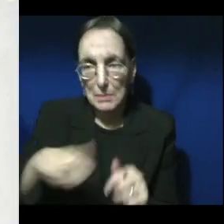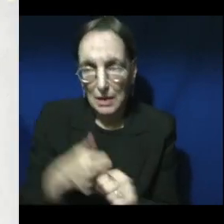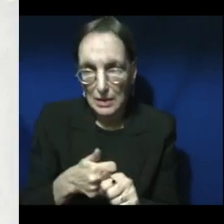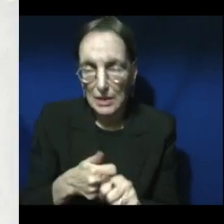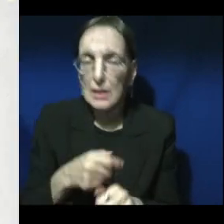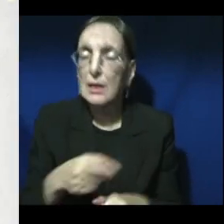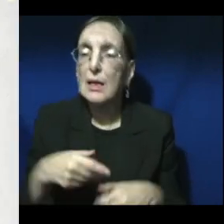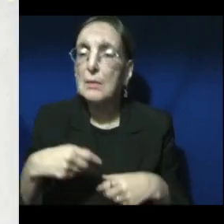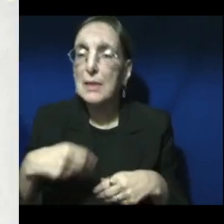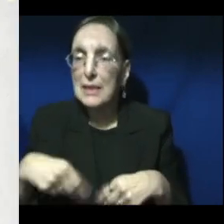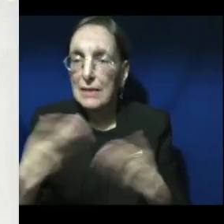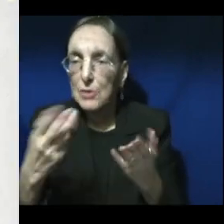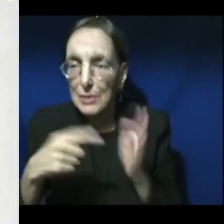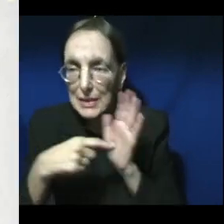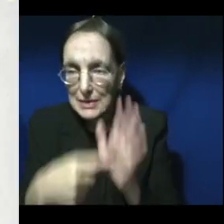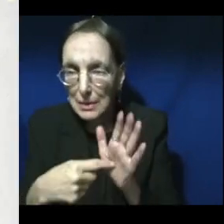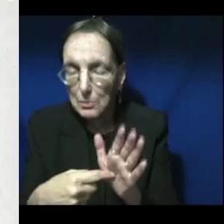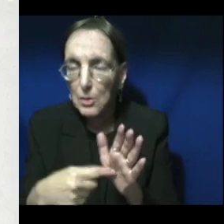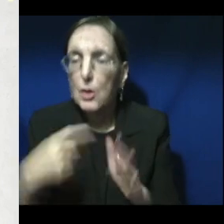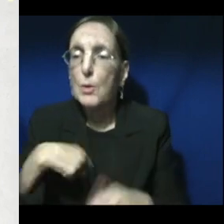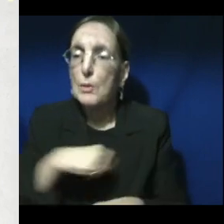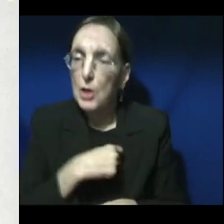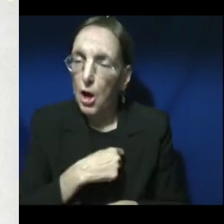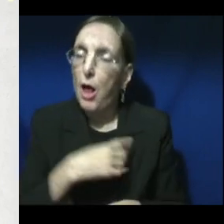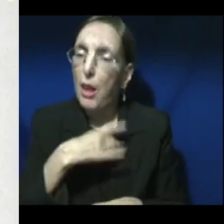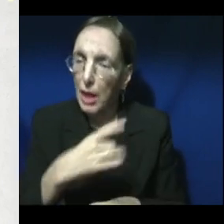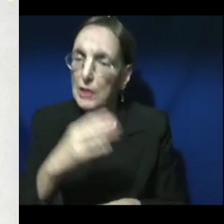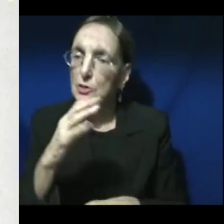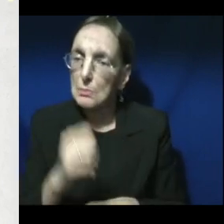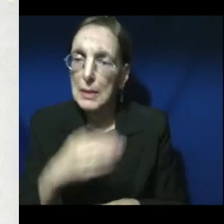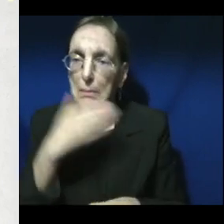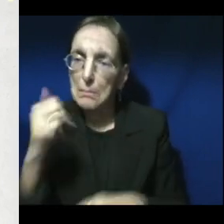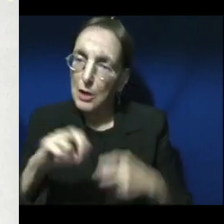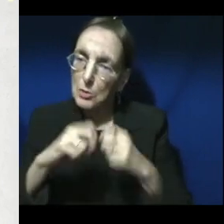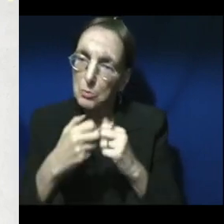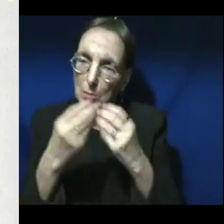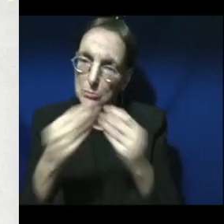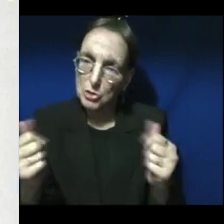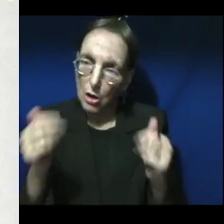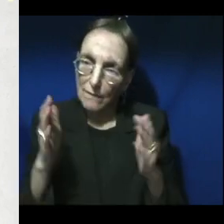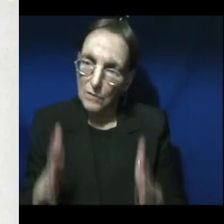would probably like to be better problem solvers, right? More creative when push comes to shove. But